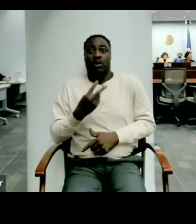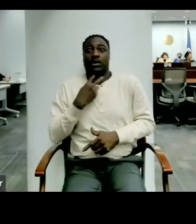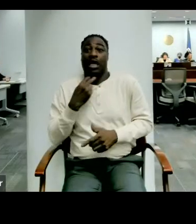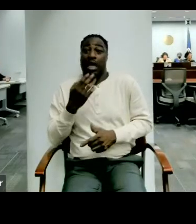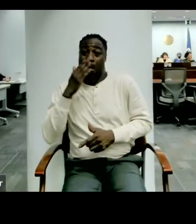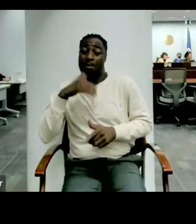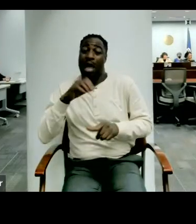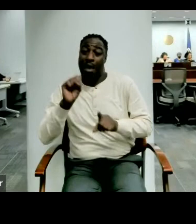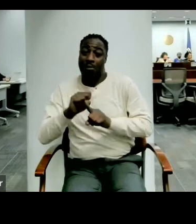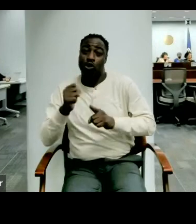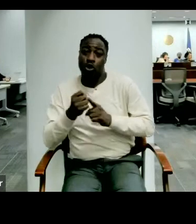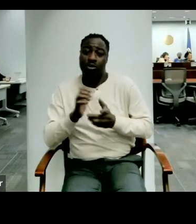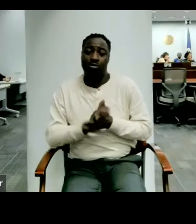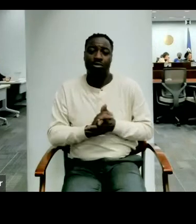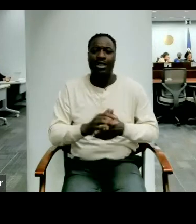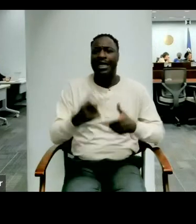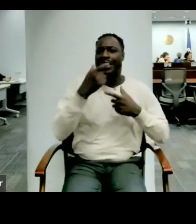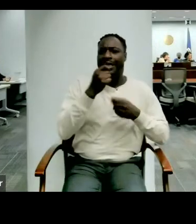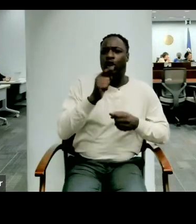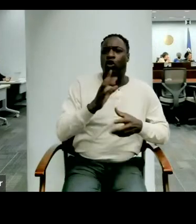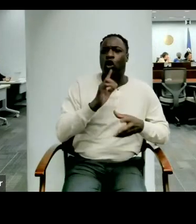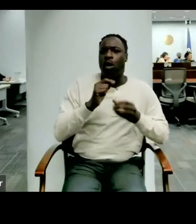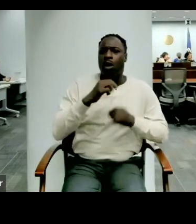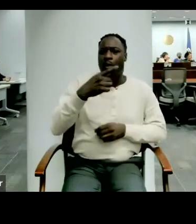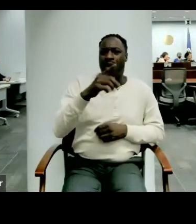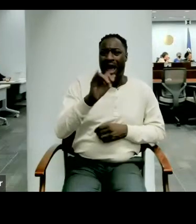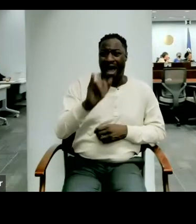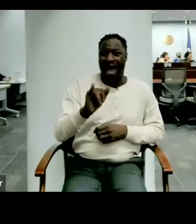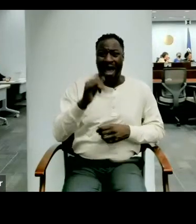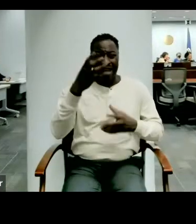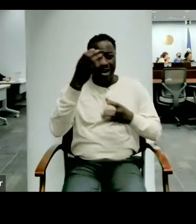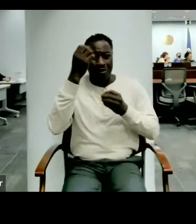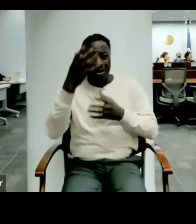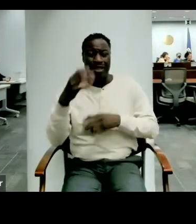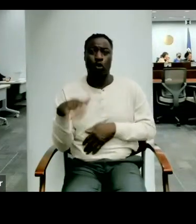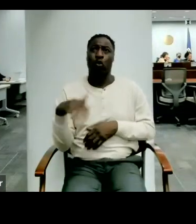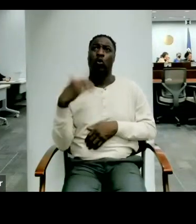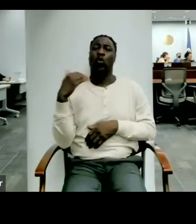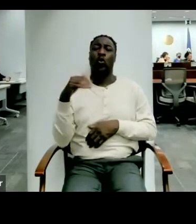It is interesting you raise Personally Identifiable Information, actually that was